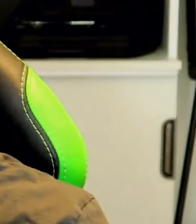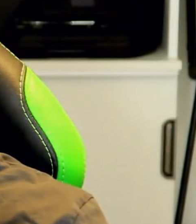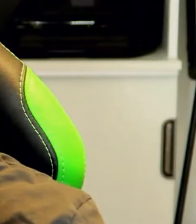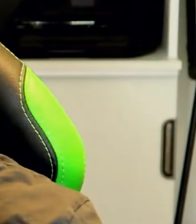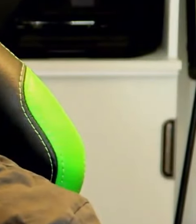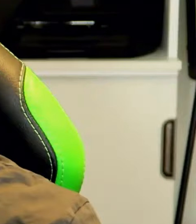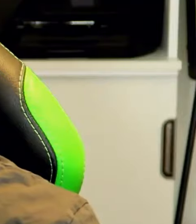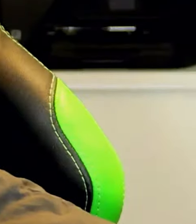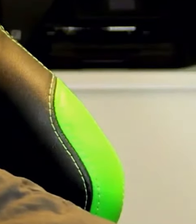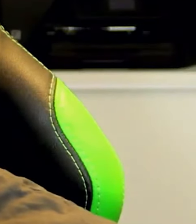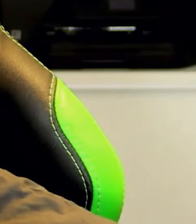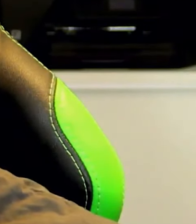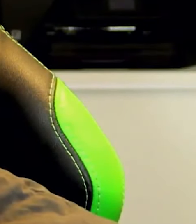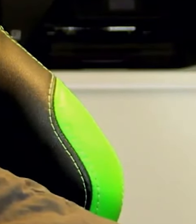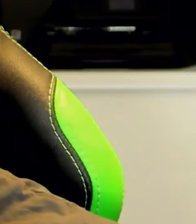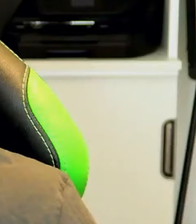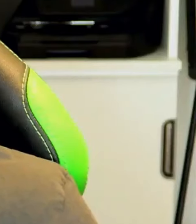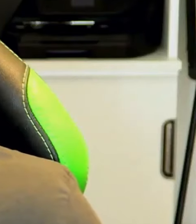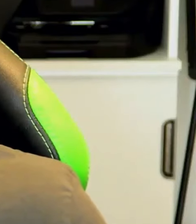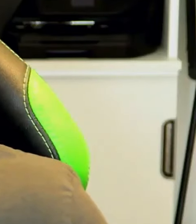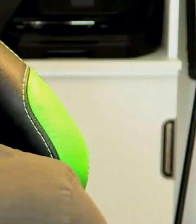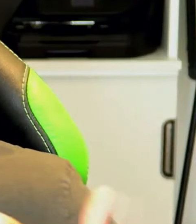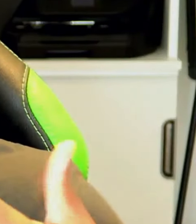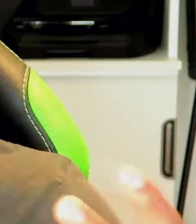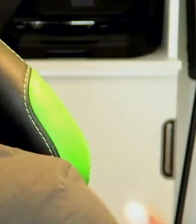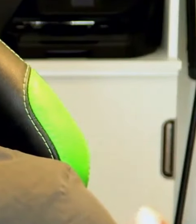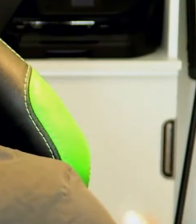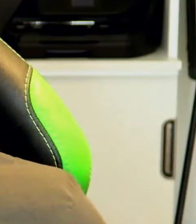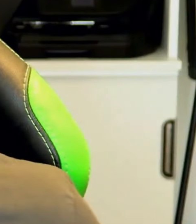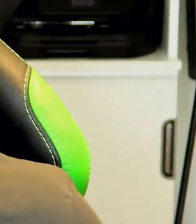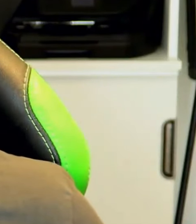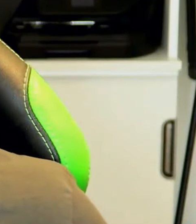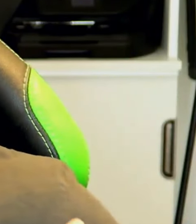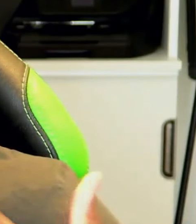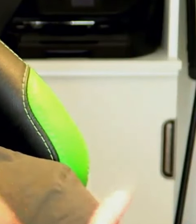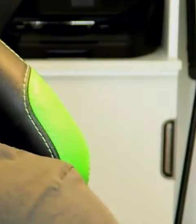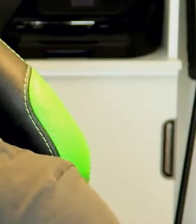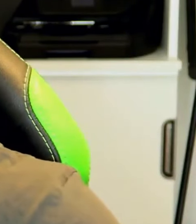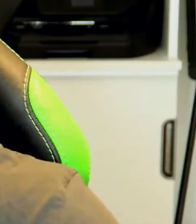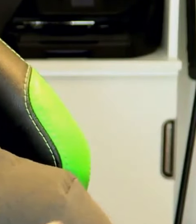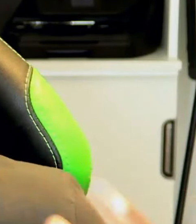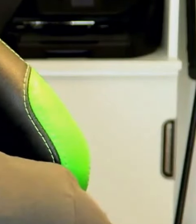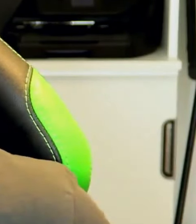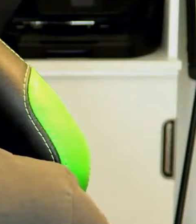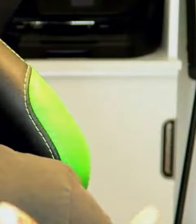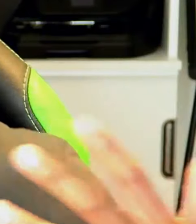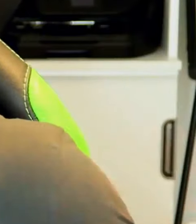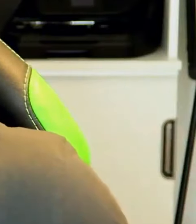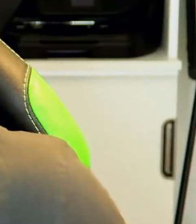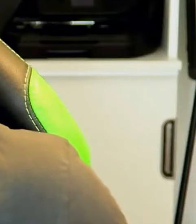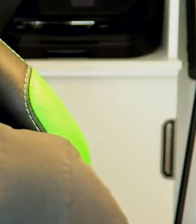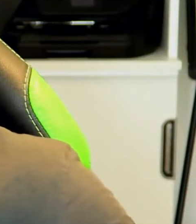UP AND TAKE YOU THROUGH THE SKY. I THINK THAT WOULD BE REALLY COOL. BUT MAYBE THAT WILL NEVER HAPPEN.